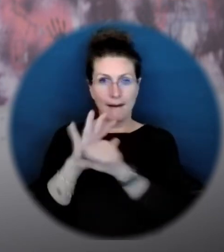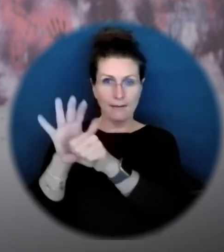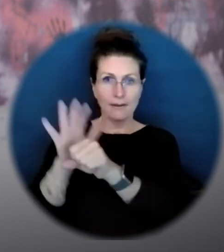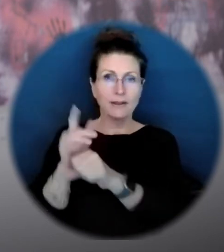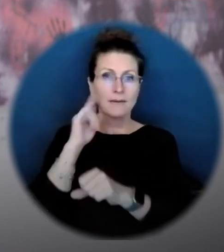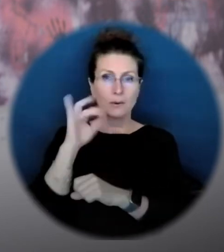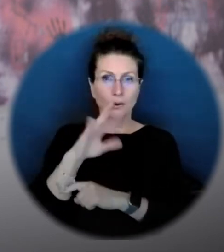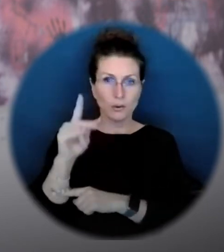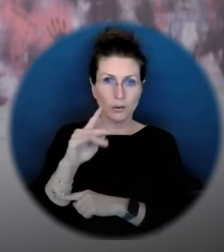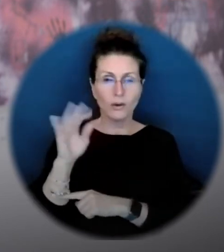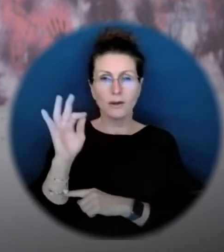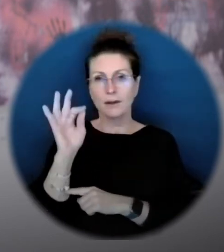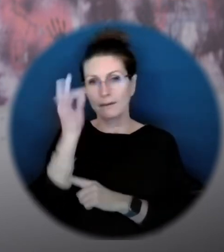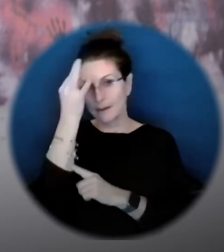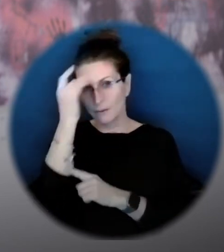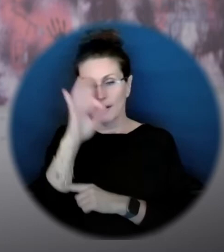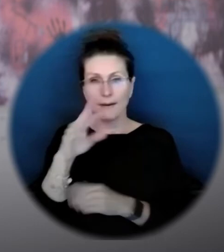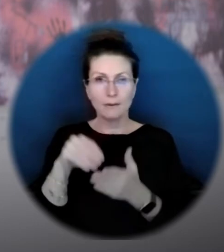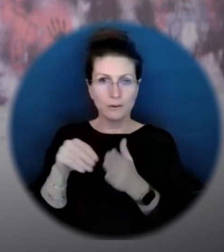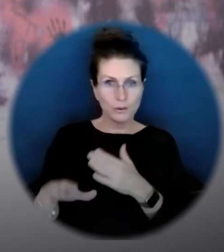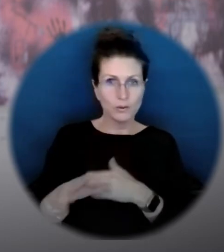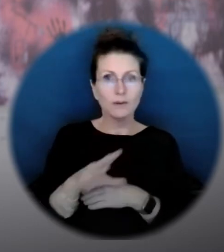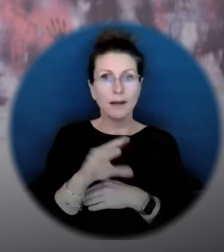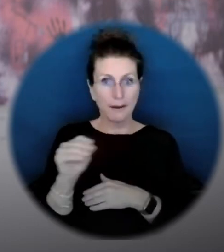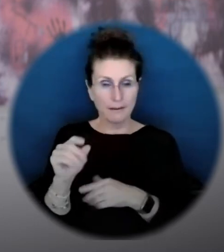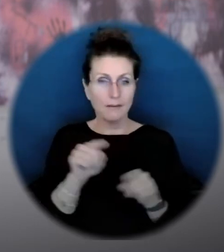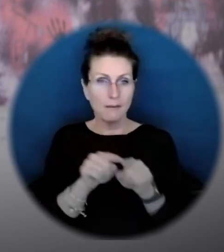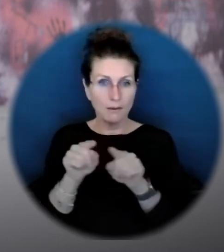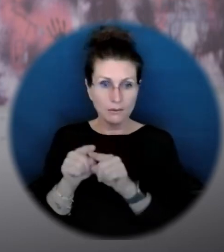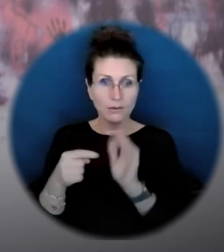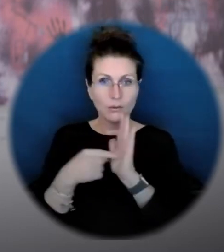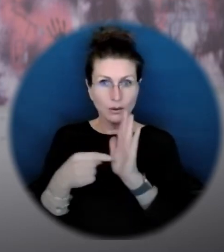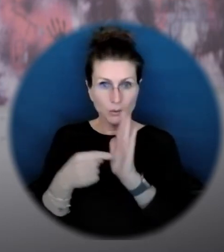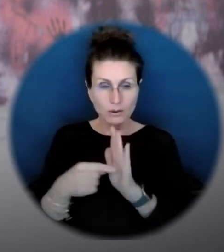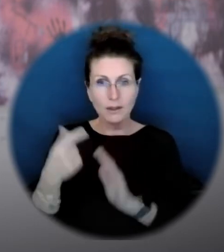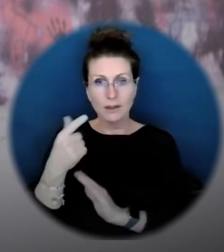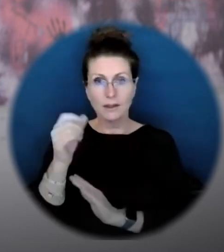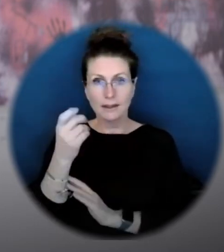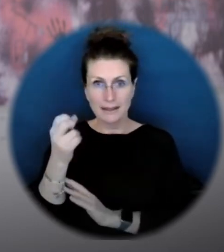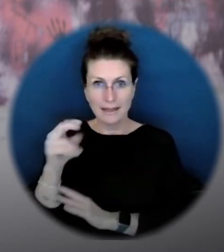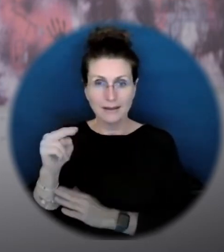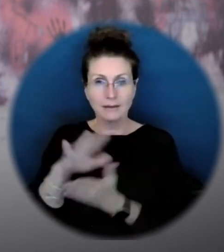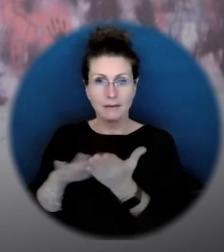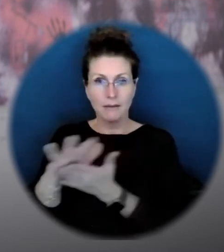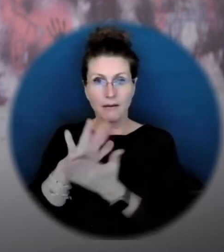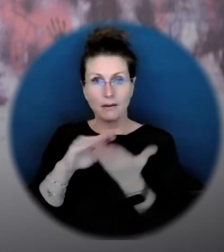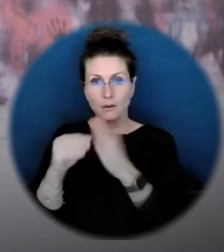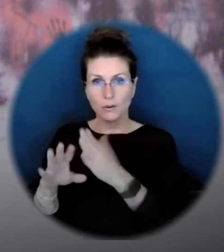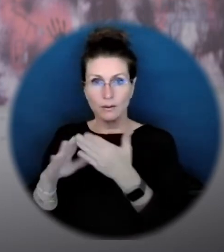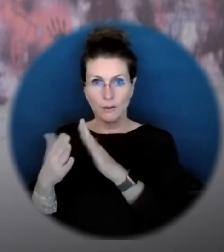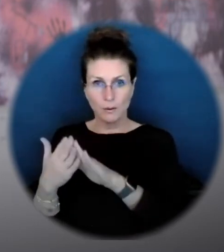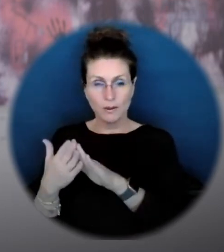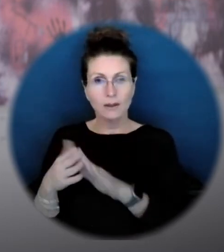for York Federation of Students. And representing the Glendon College student community,